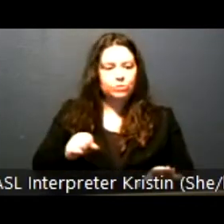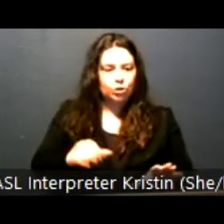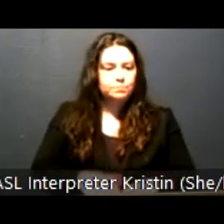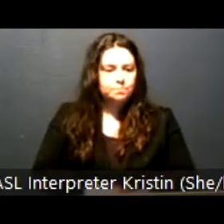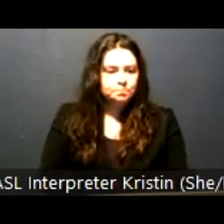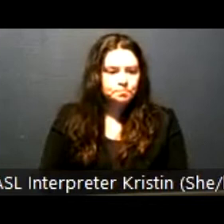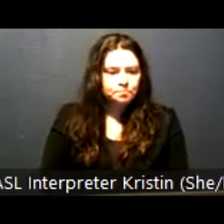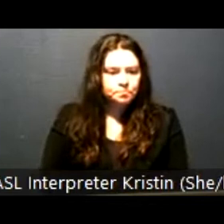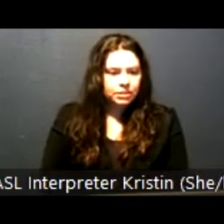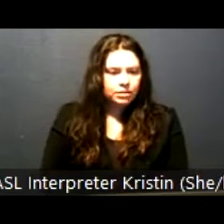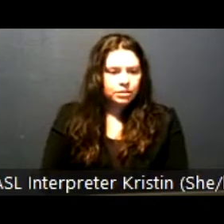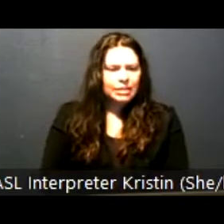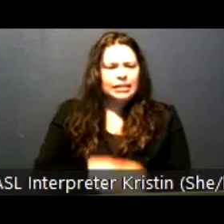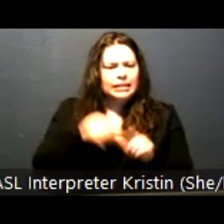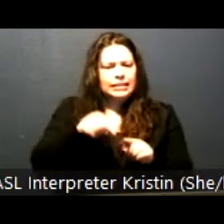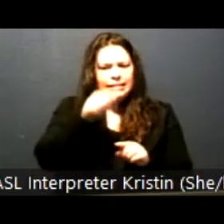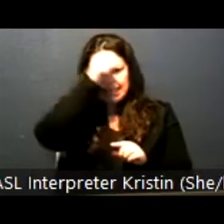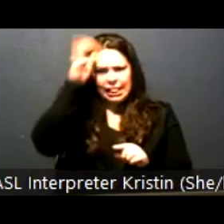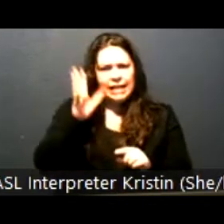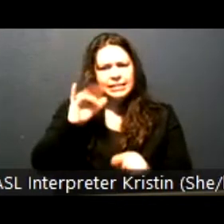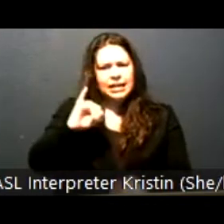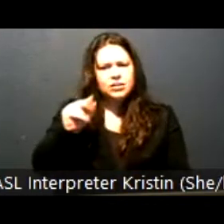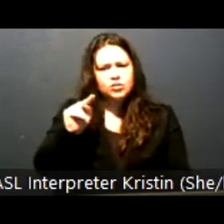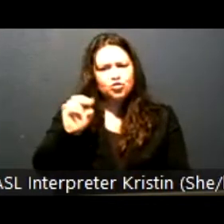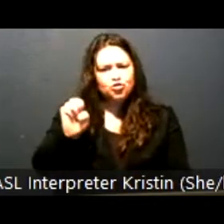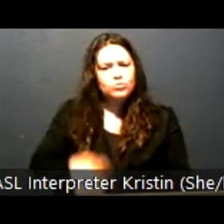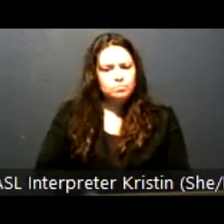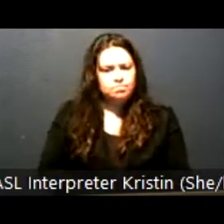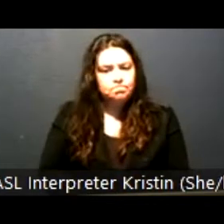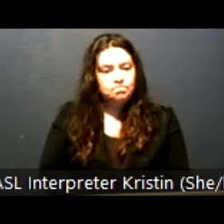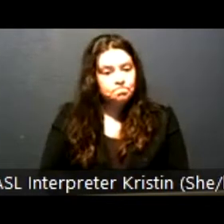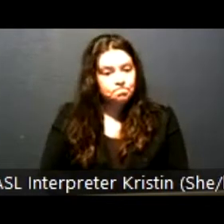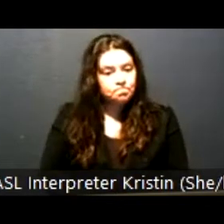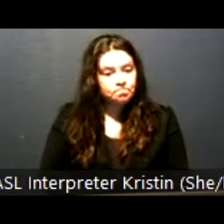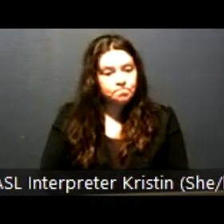and these tracking devices are so cool and I know some are giving different kinds of data and information.